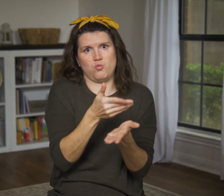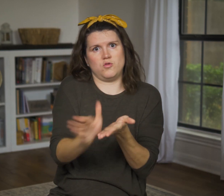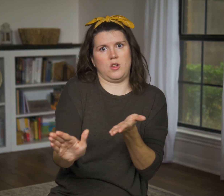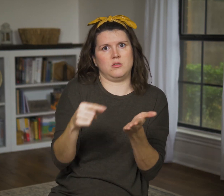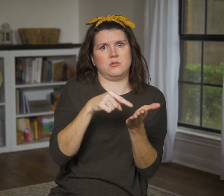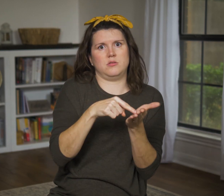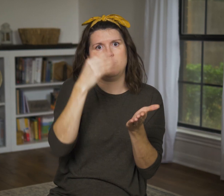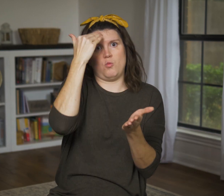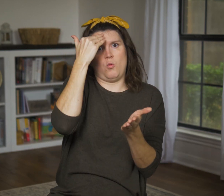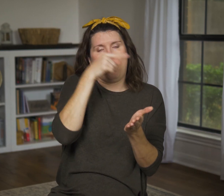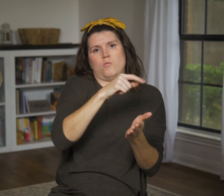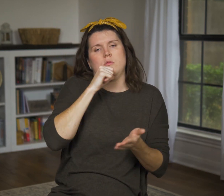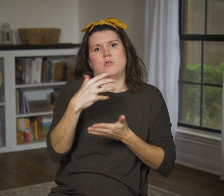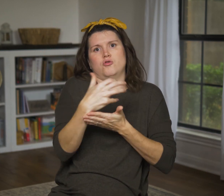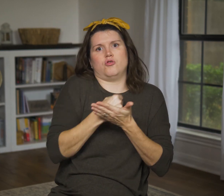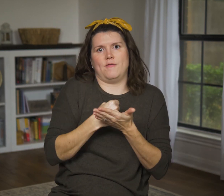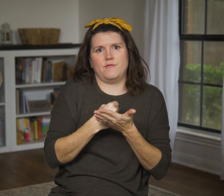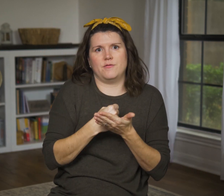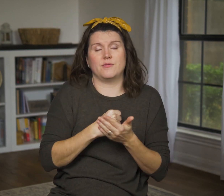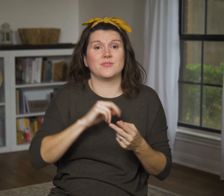they reject it because they know they don’t deserve it.